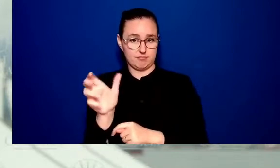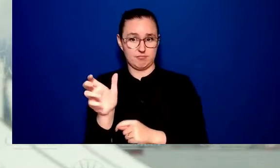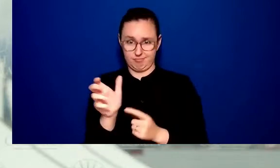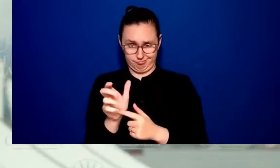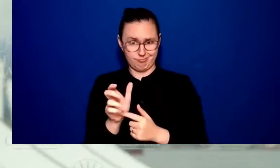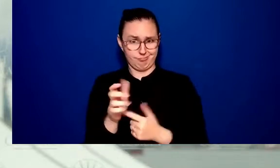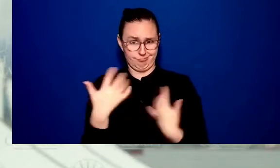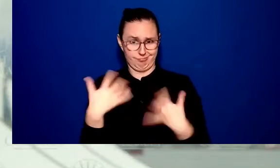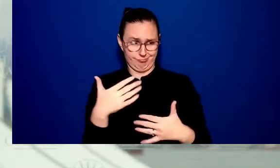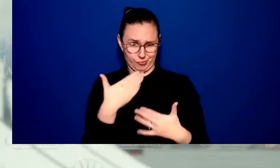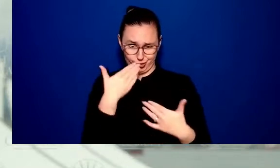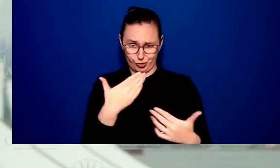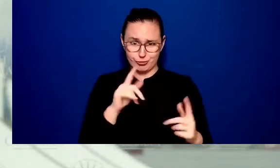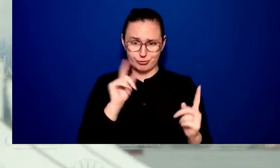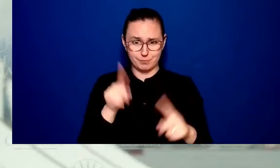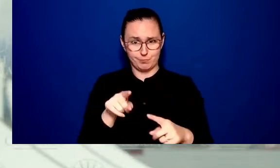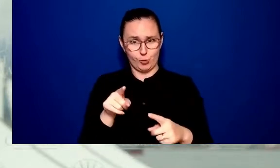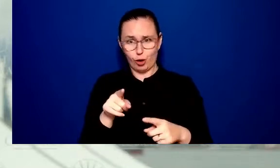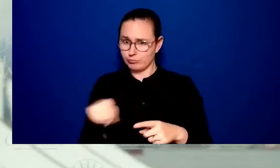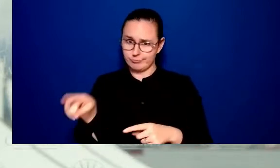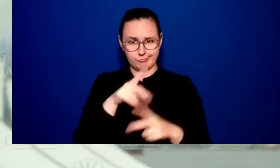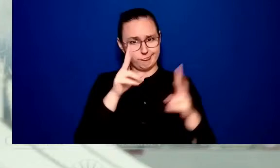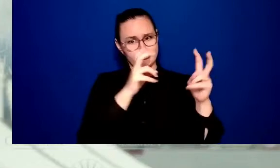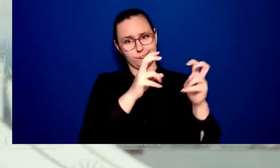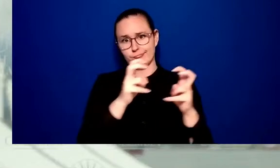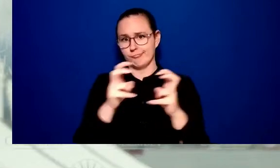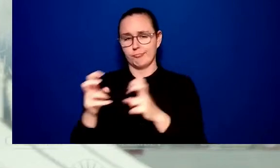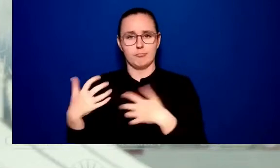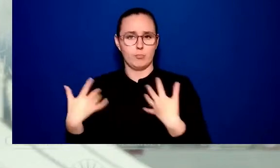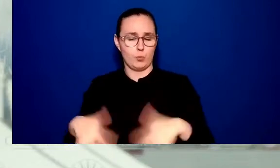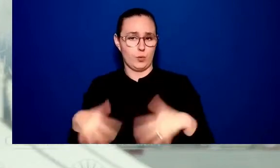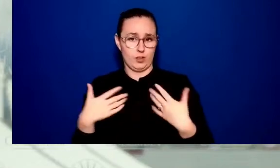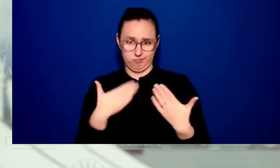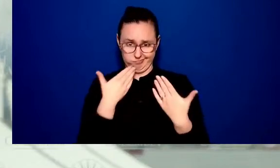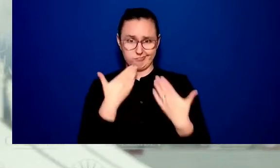people in B C and we're thankful for that real real